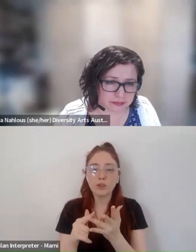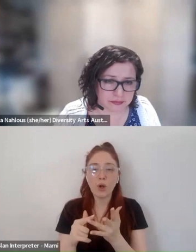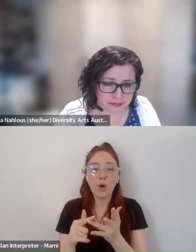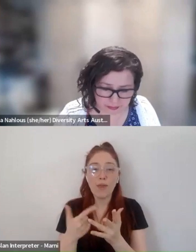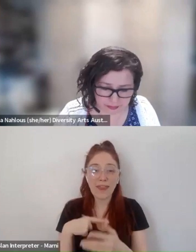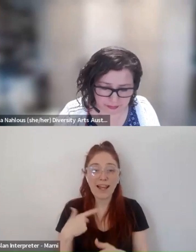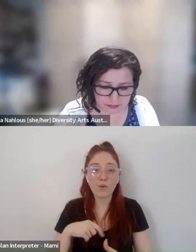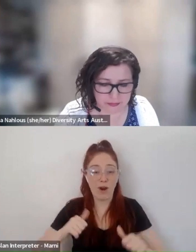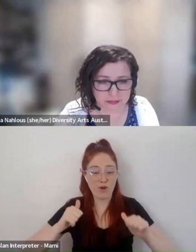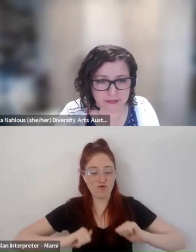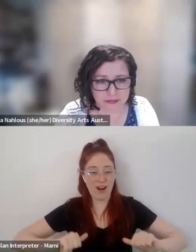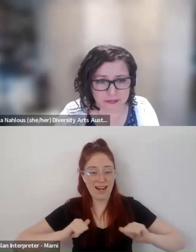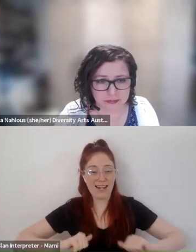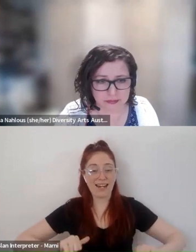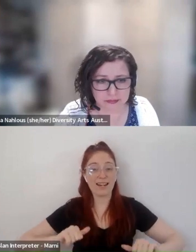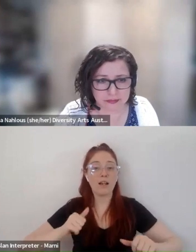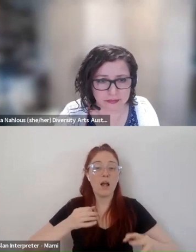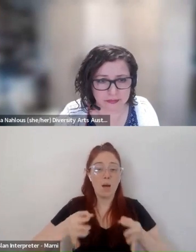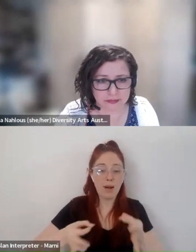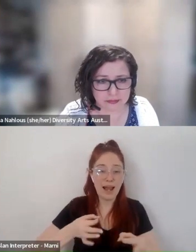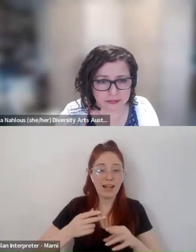succession plan is really, really urgent at the moment